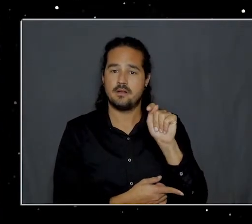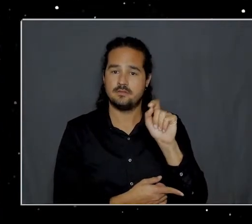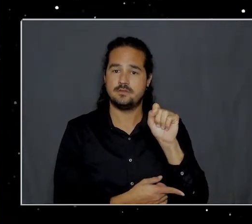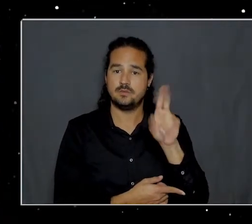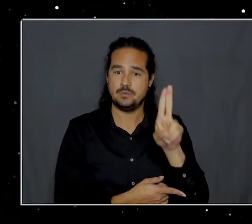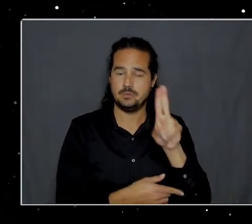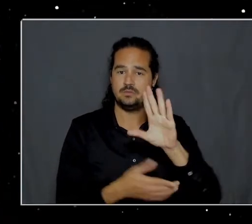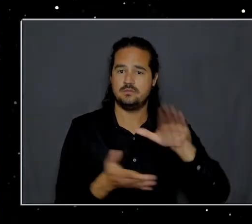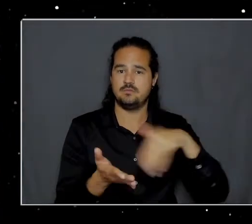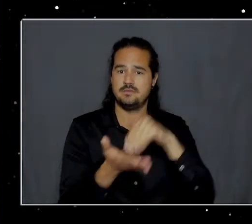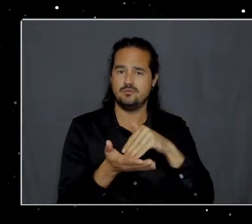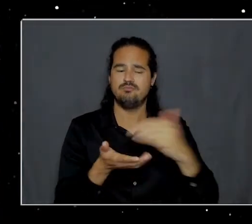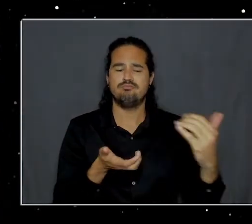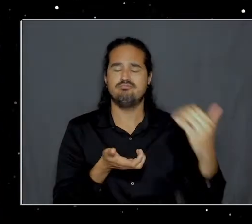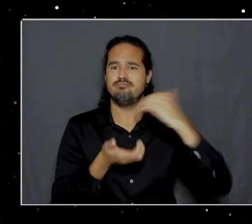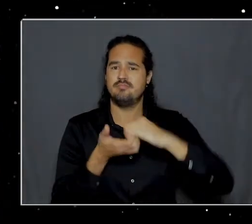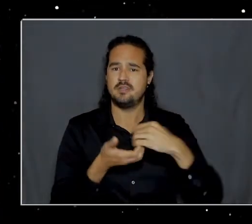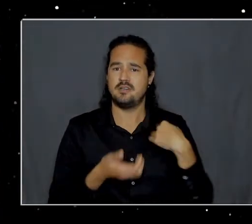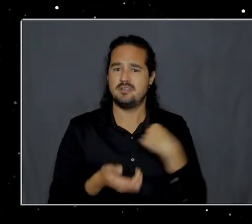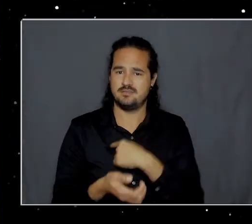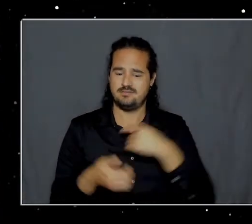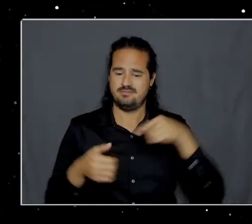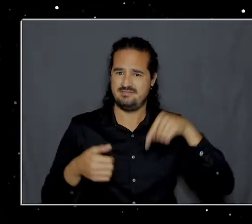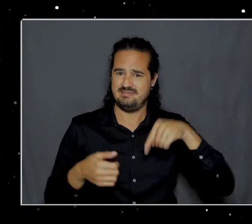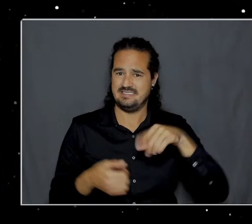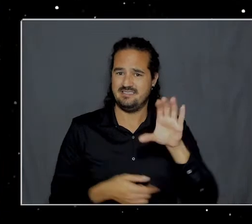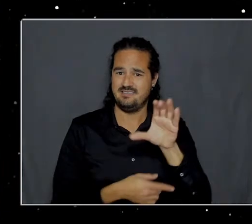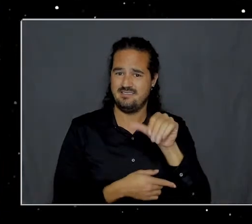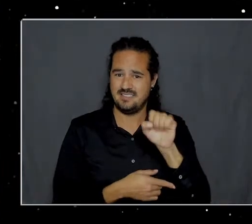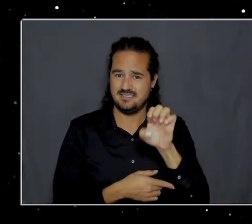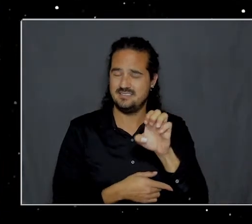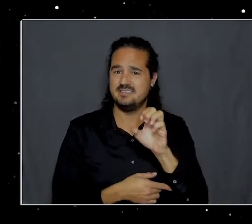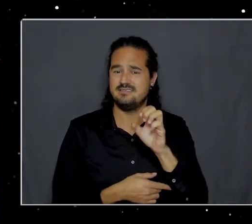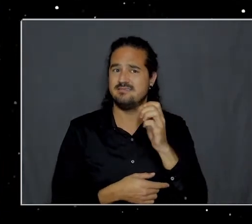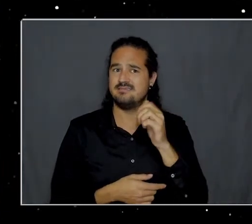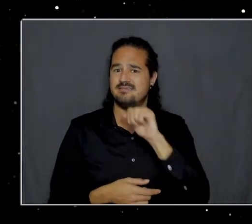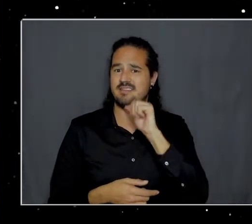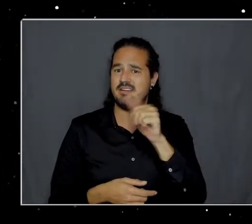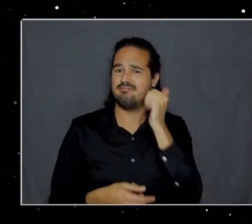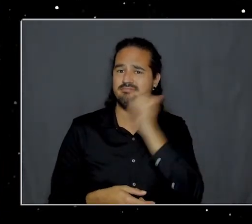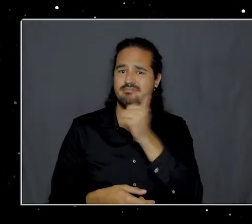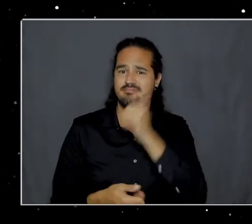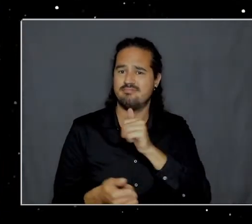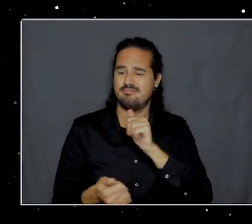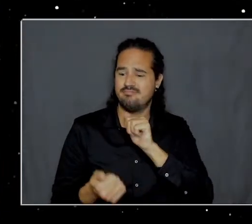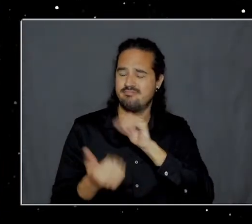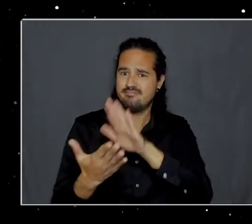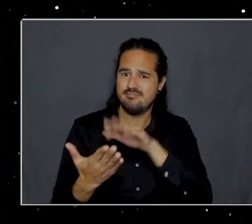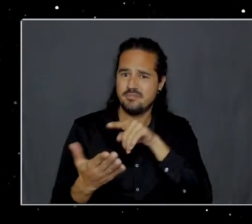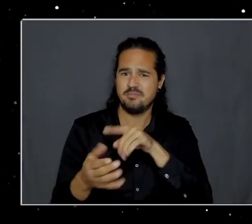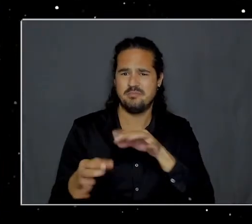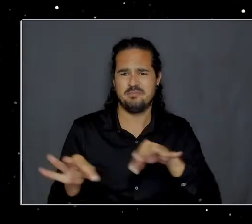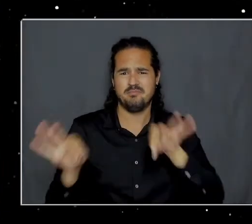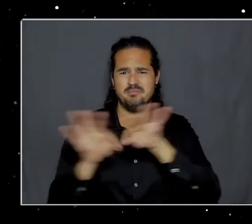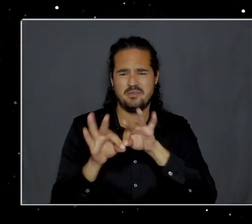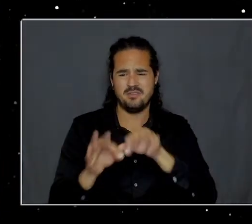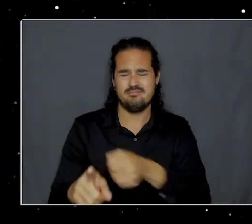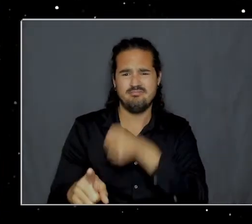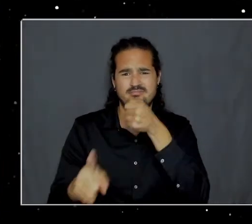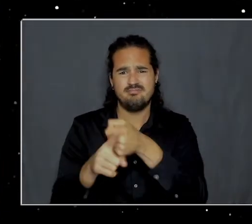CENTER FOR TEAMING UP WITH US ON THIS CASE.